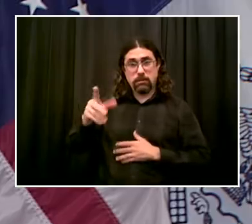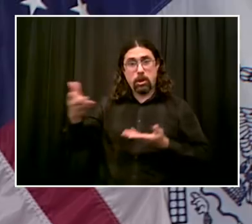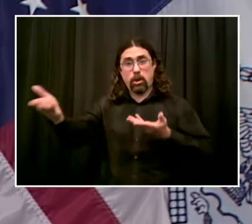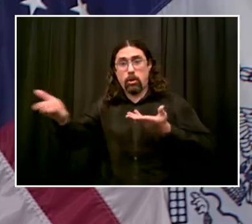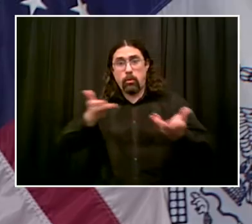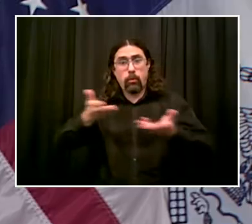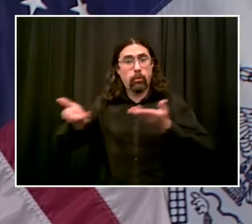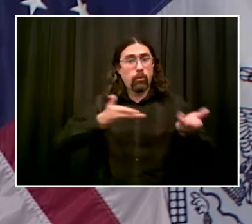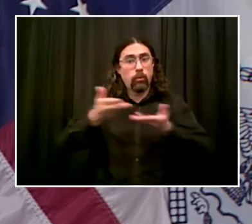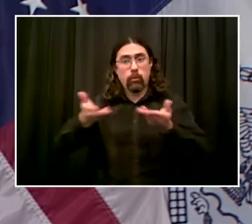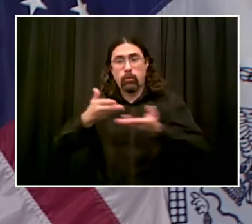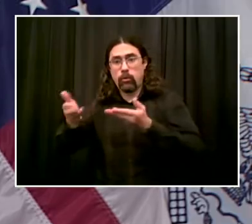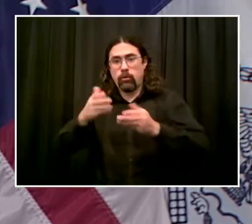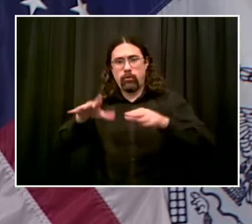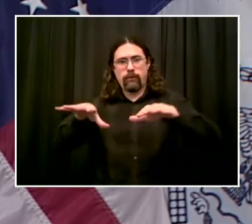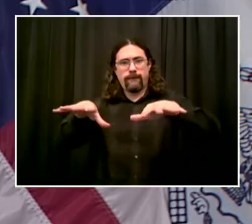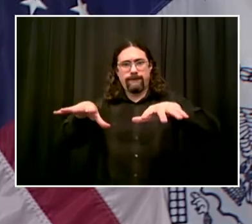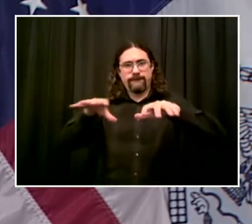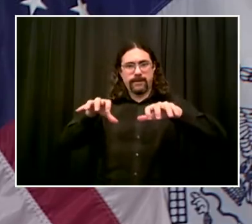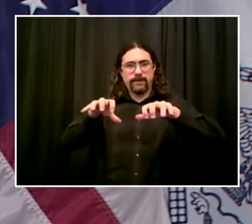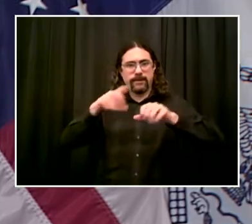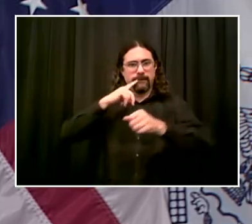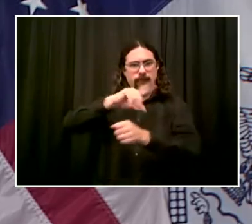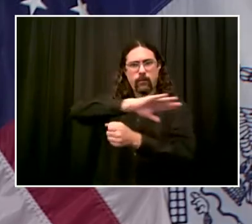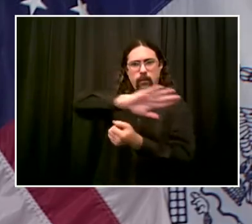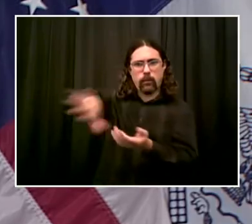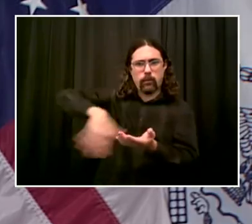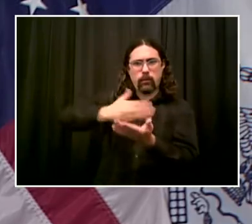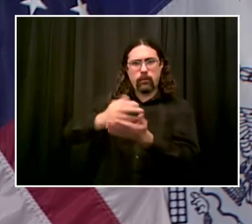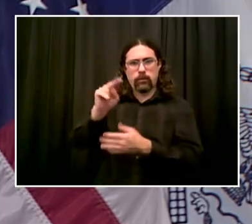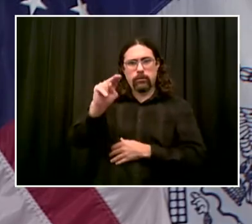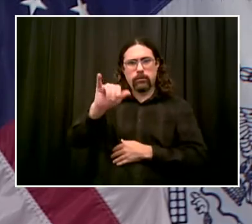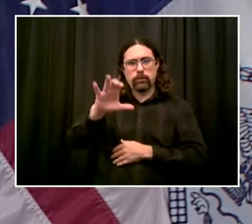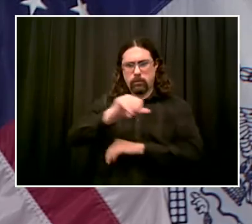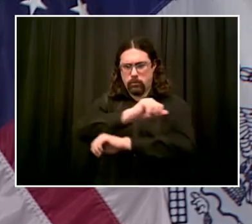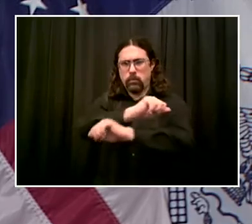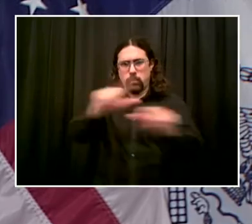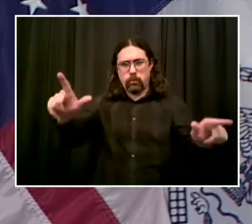PERSPECTIVE TO IMPLEMENT A HIRING FREEZE